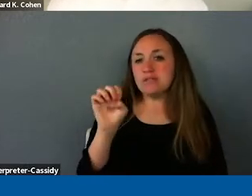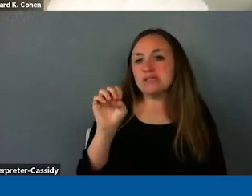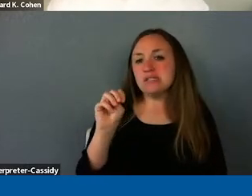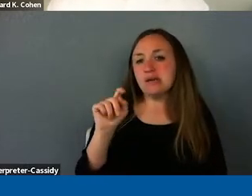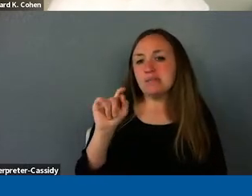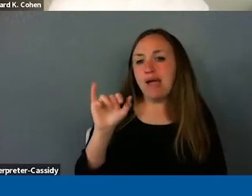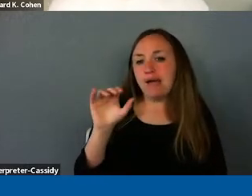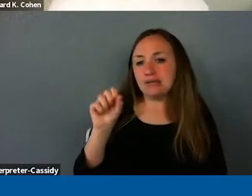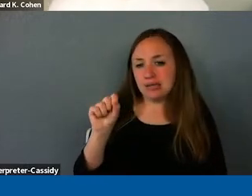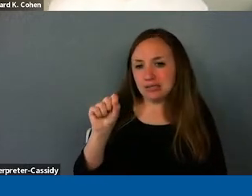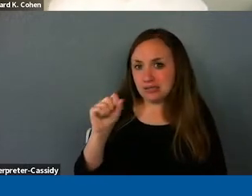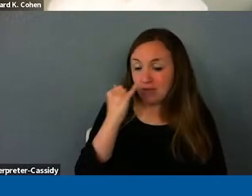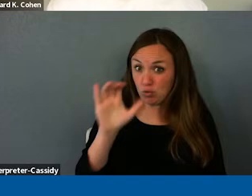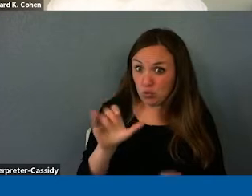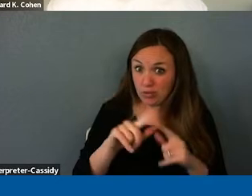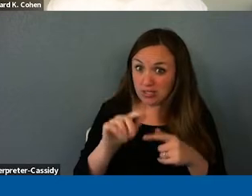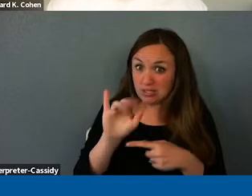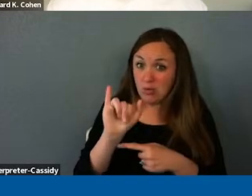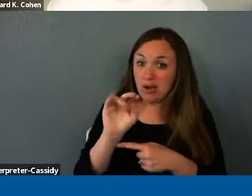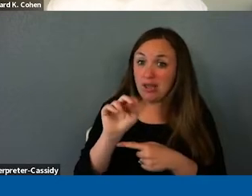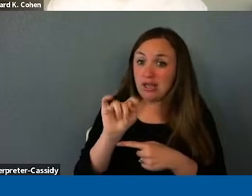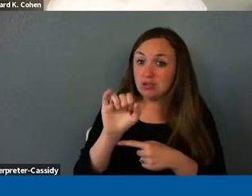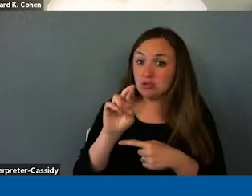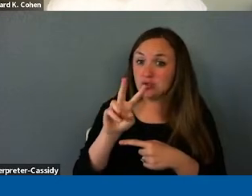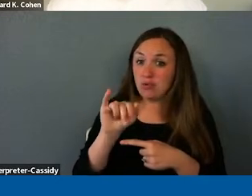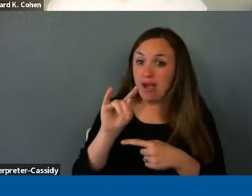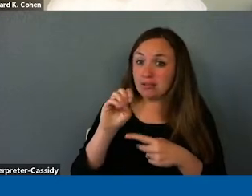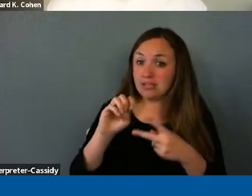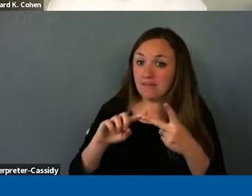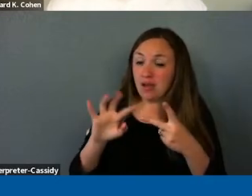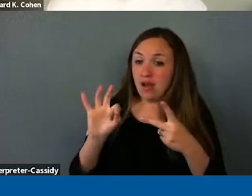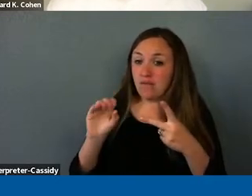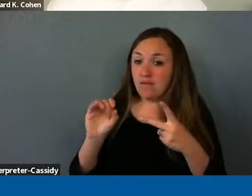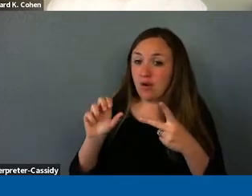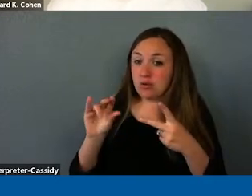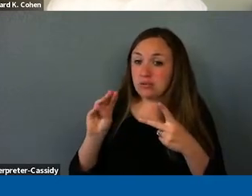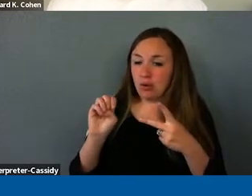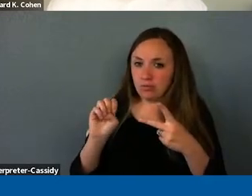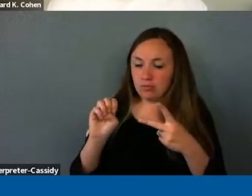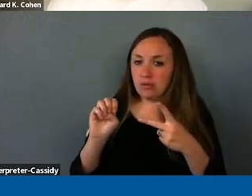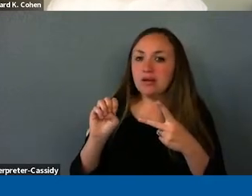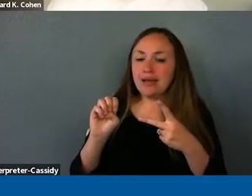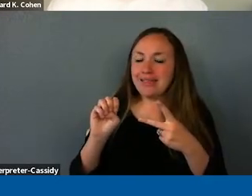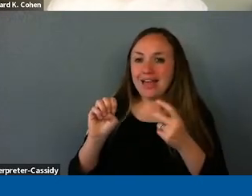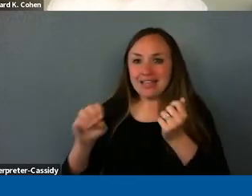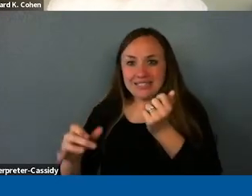If you do this to an interactive or focusable element, then an assistive technology user will not know what it is or how to use it.